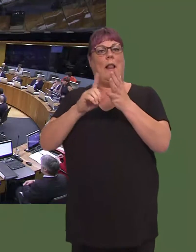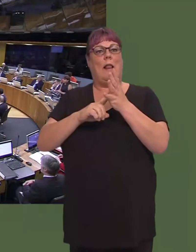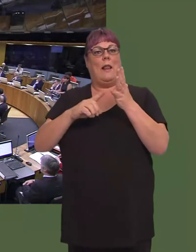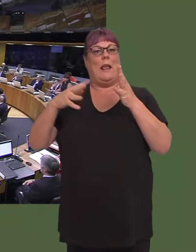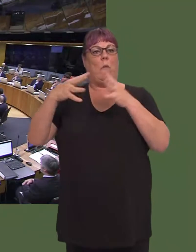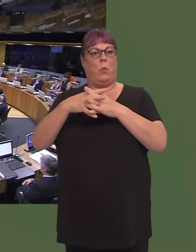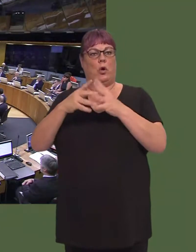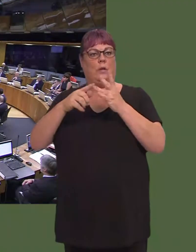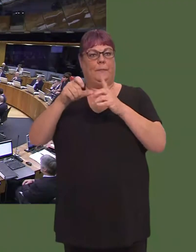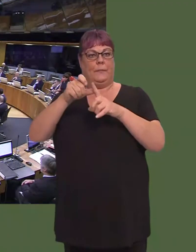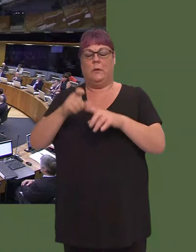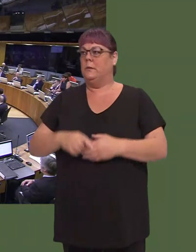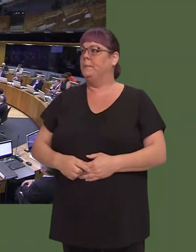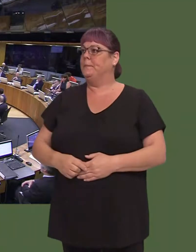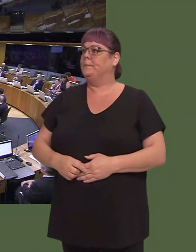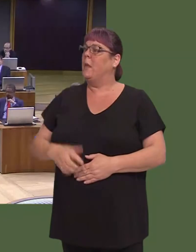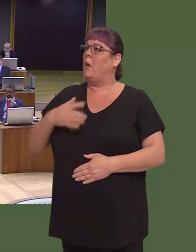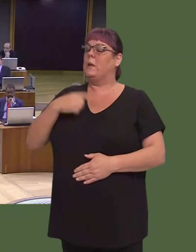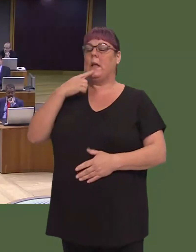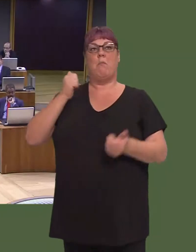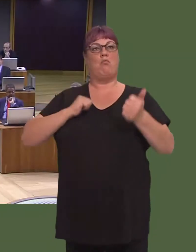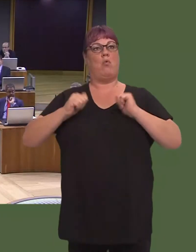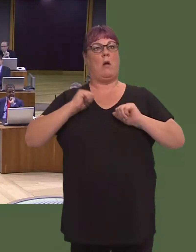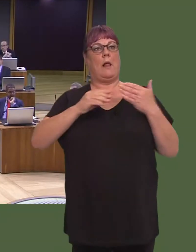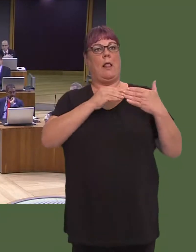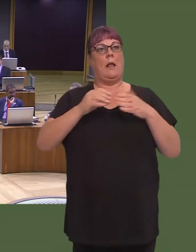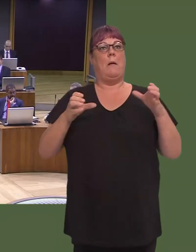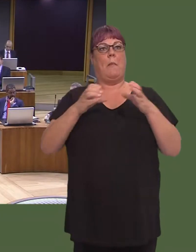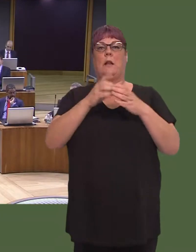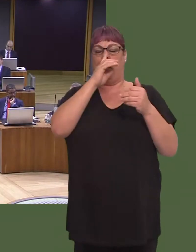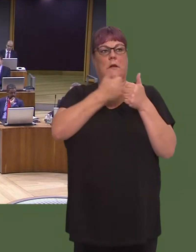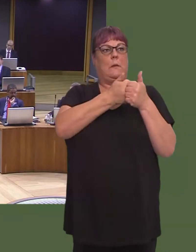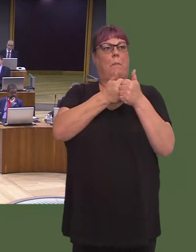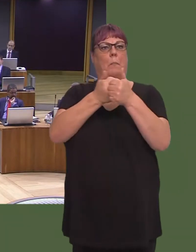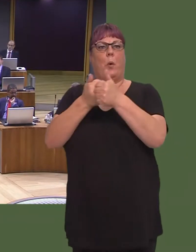particularly in the 1970s and 1980s. There was one riveróI believe, the River Irwell